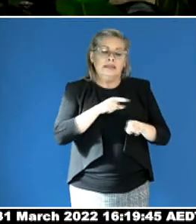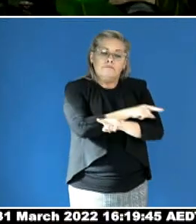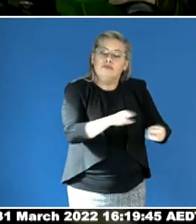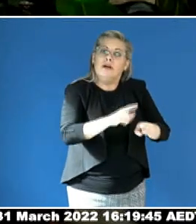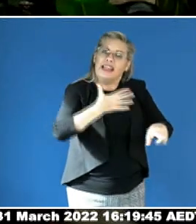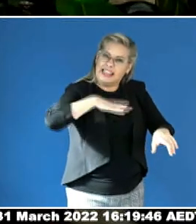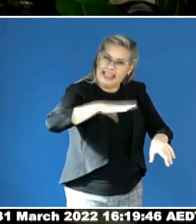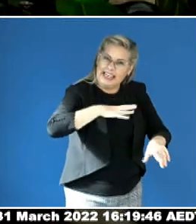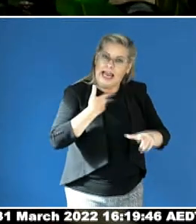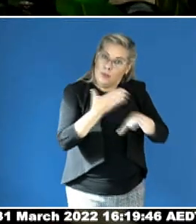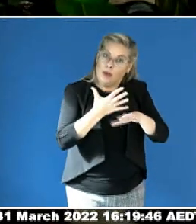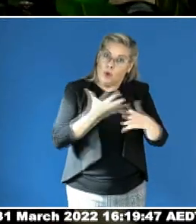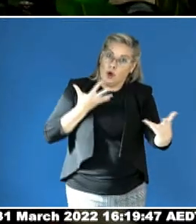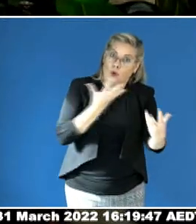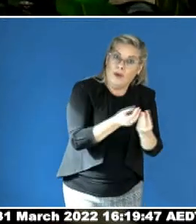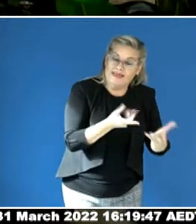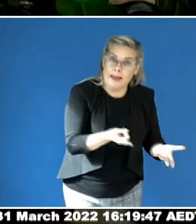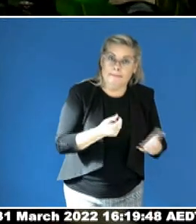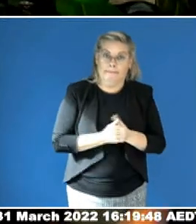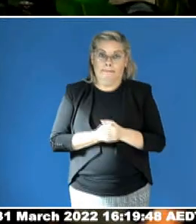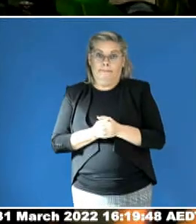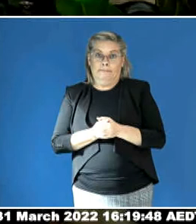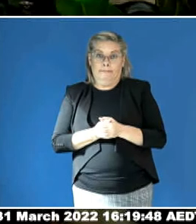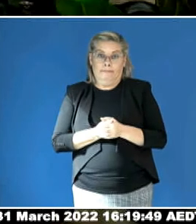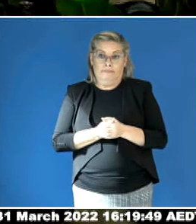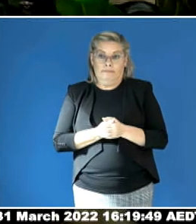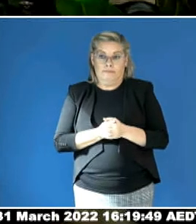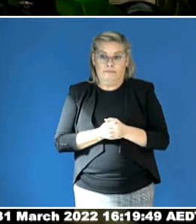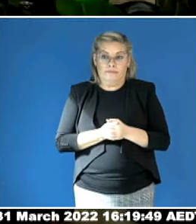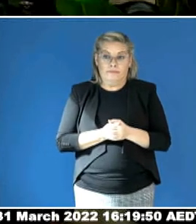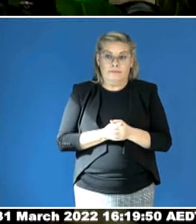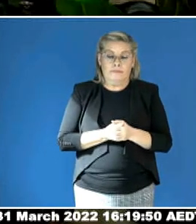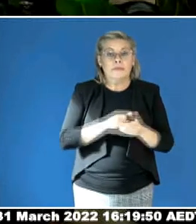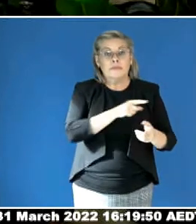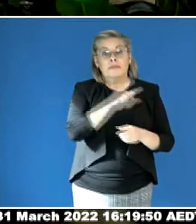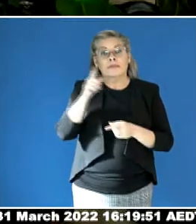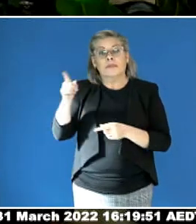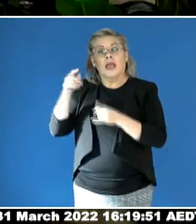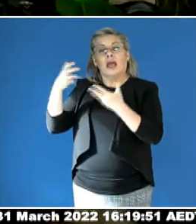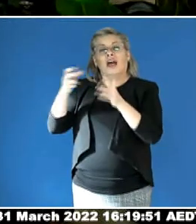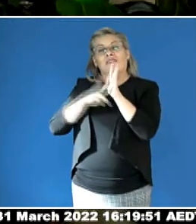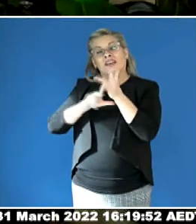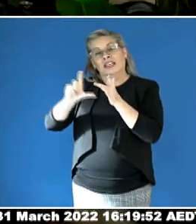But we cannot ignore that as Victoria's Police Assistant Commissioner Luke Cornelius has previously said: